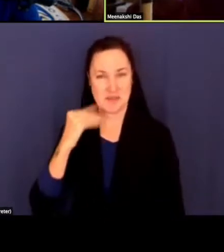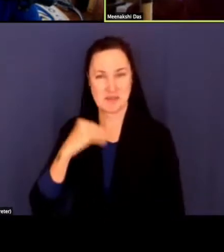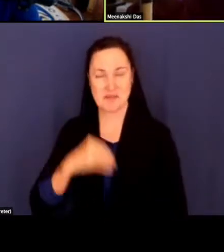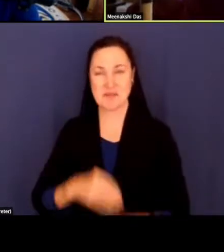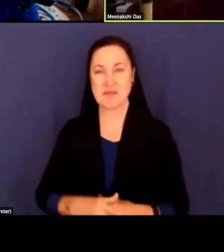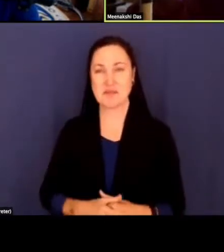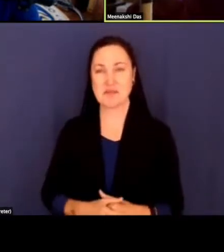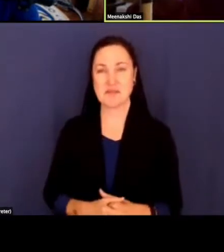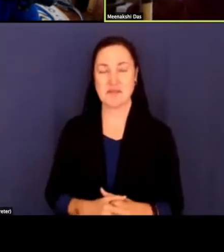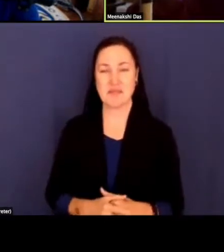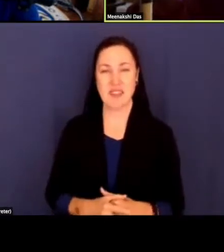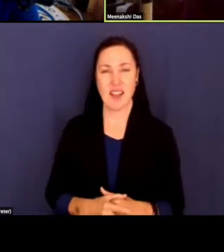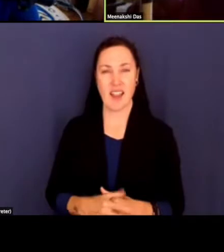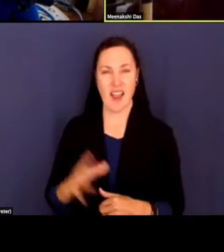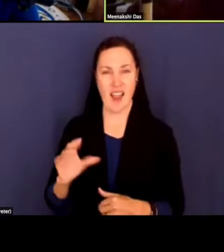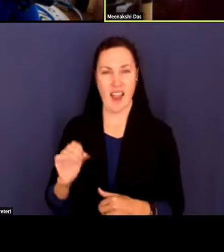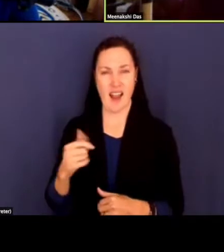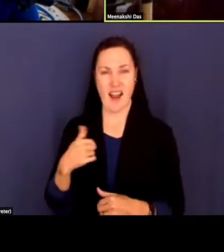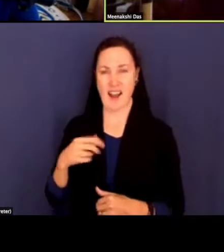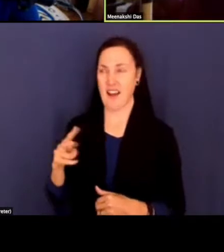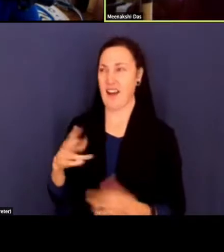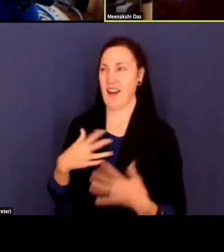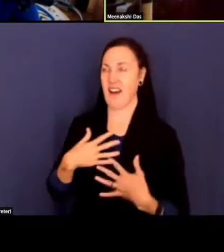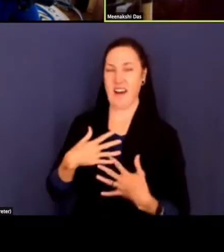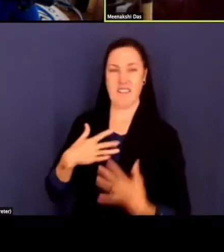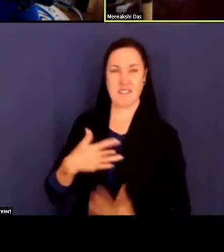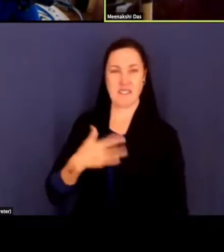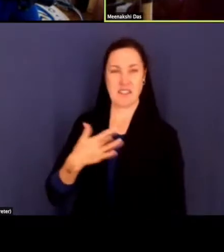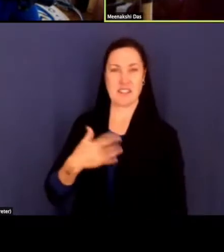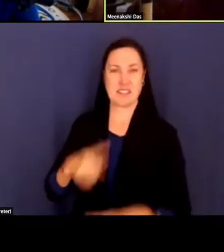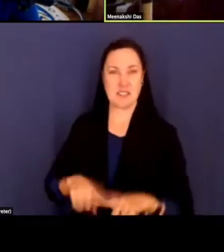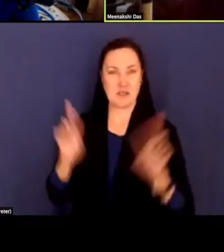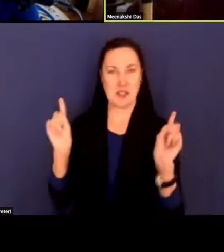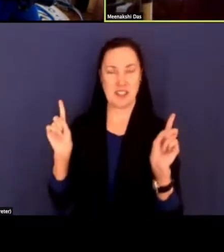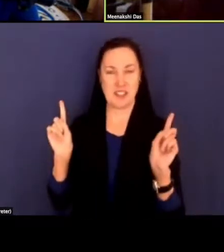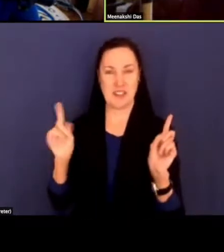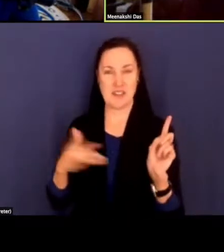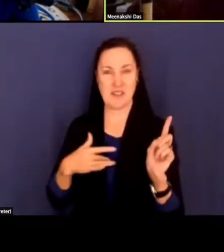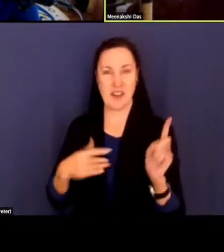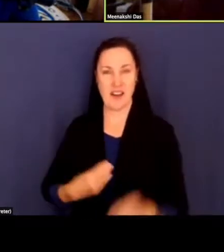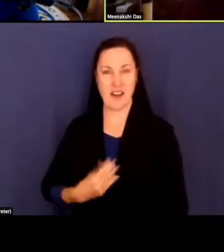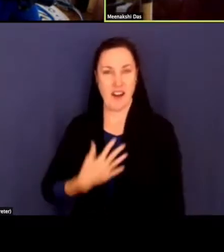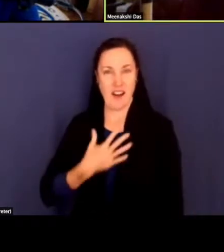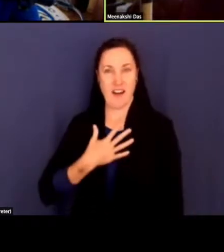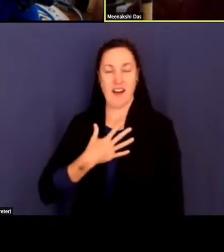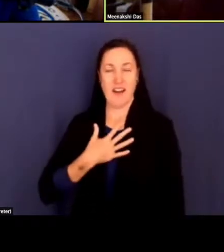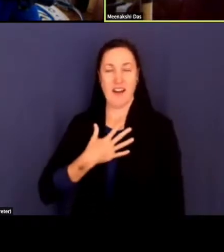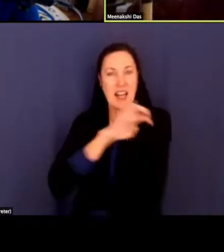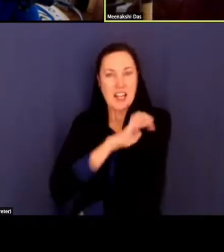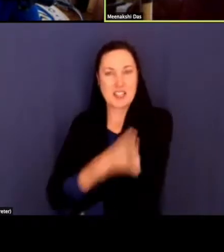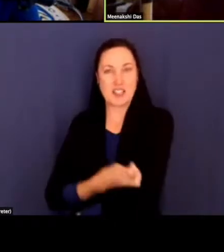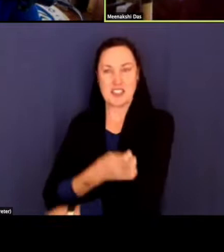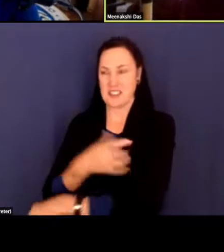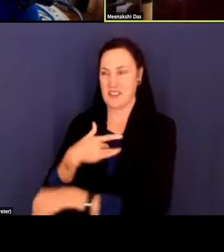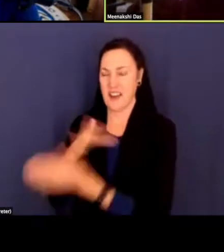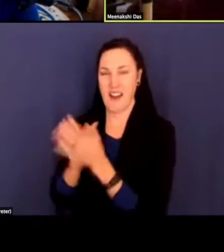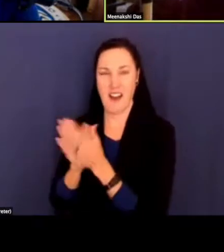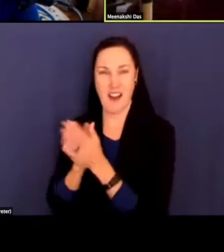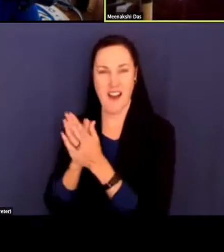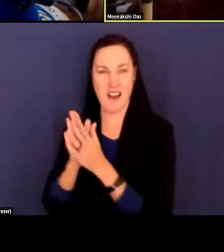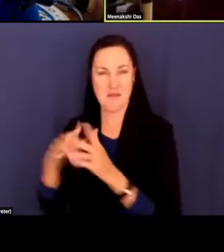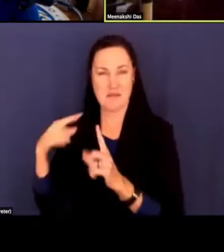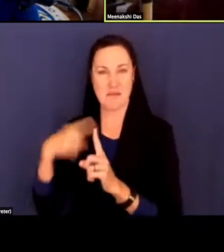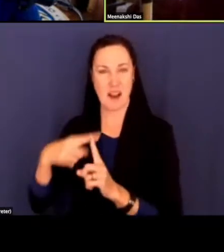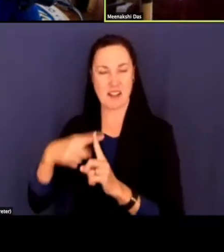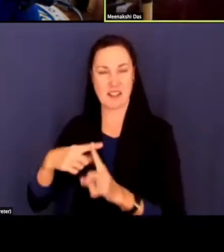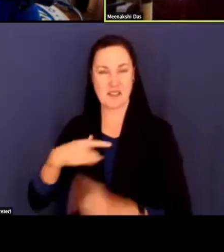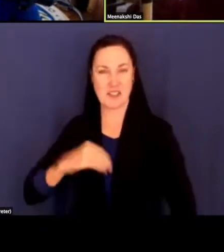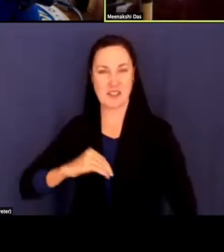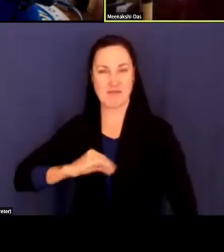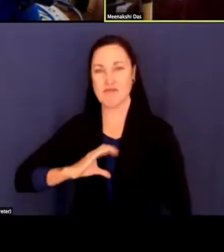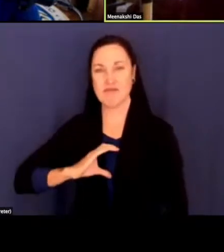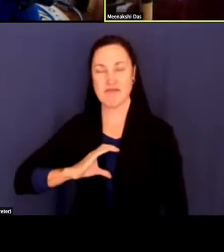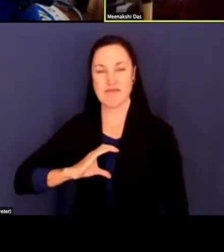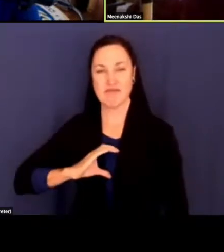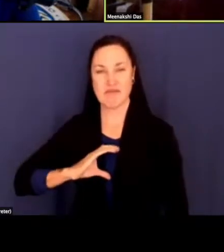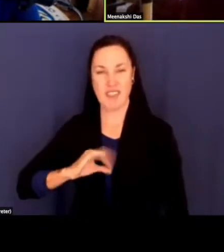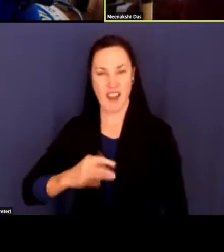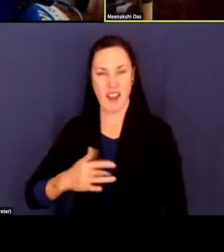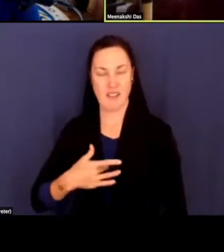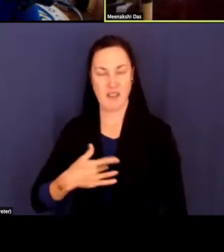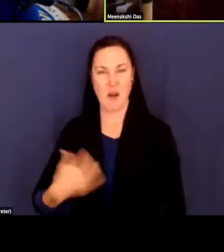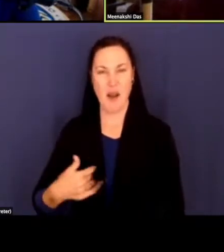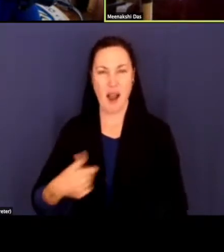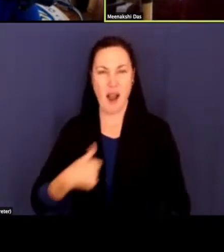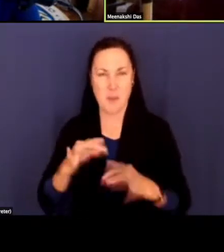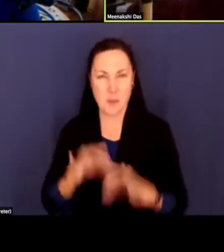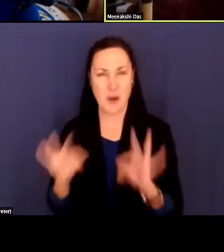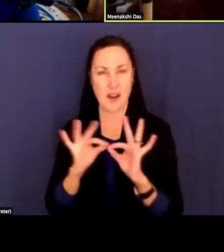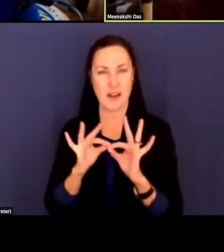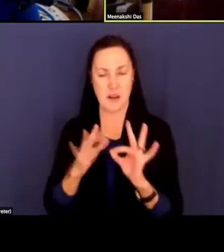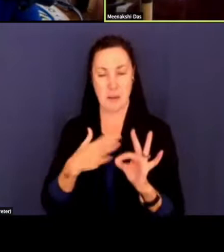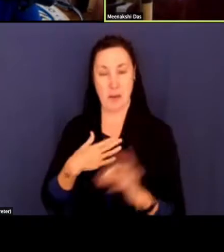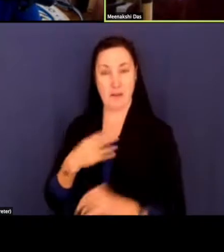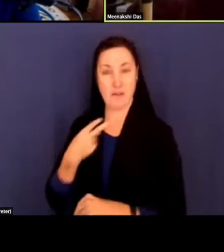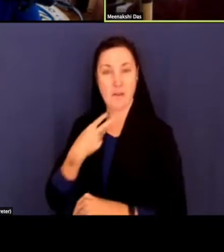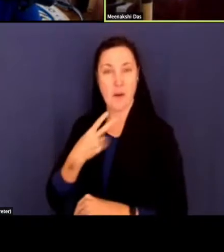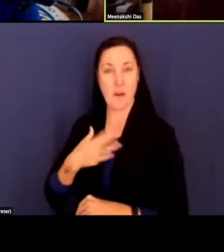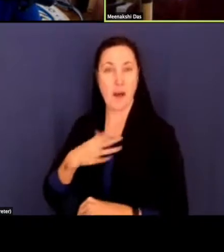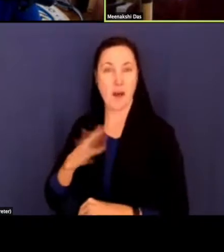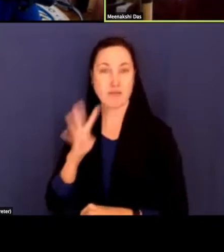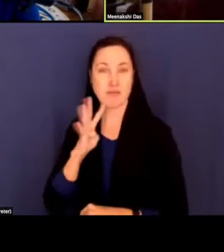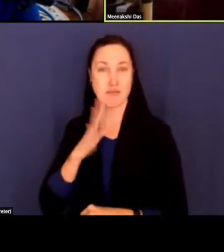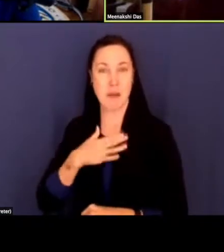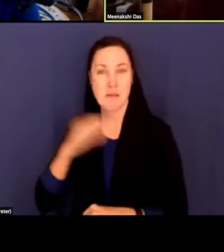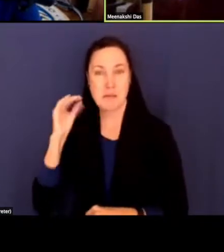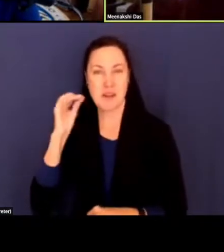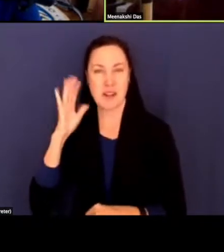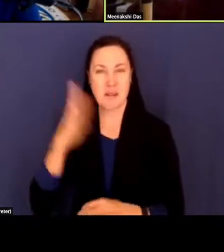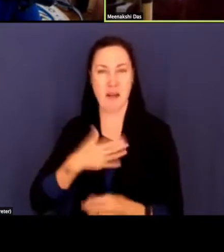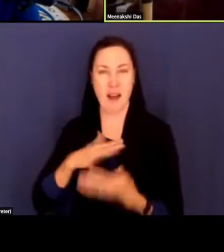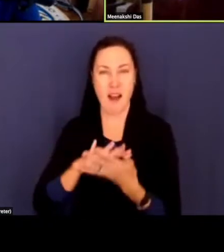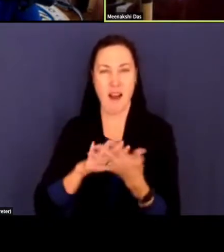I just it just made me feel so energized and so positive and I felt heard. So I think that